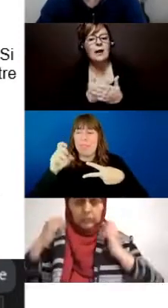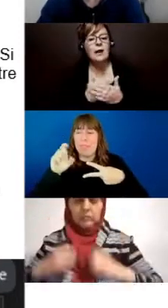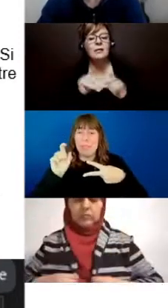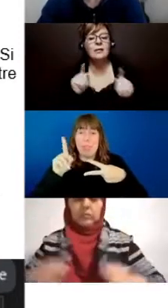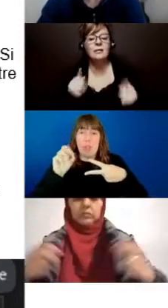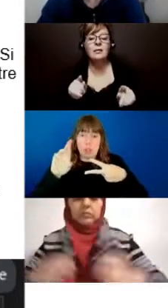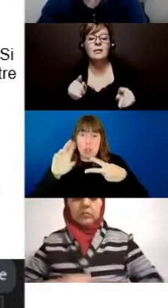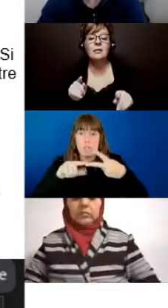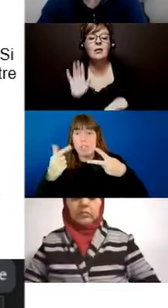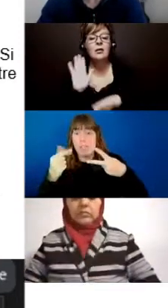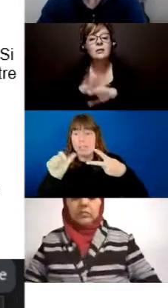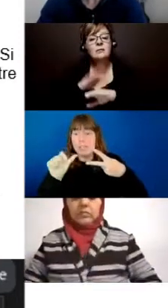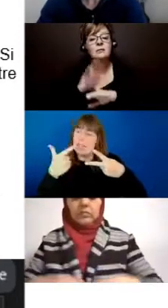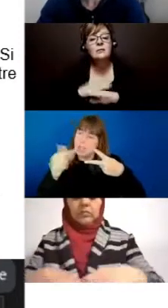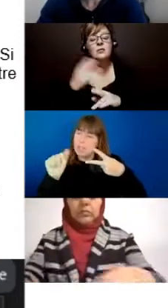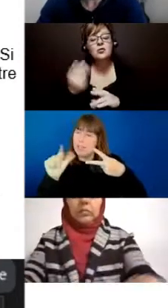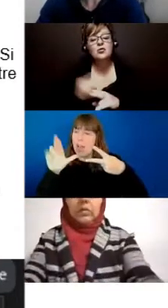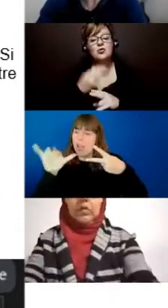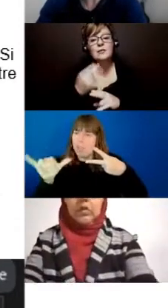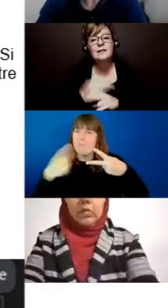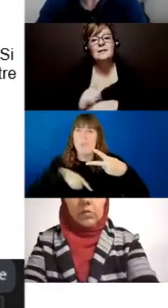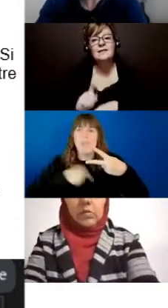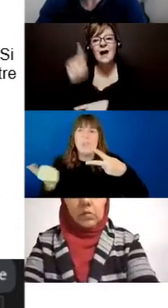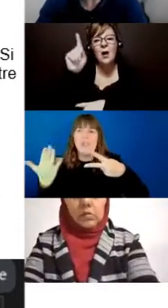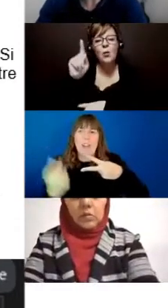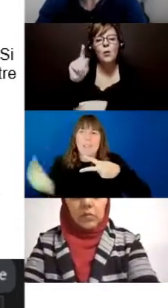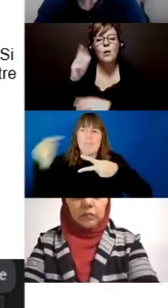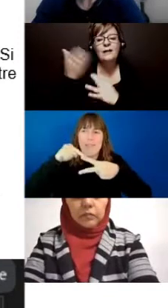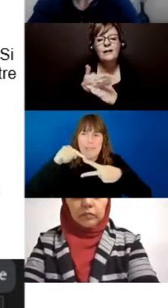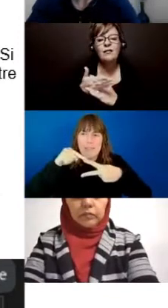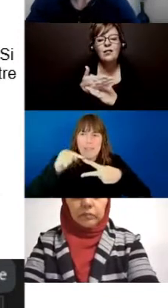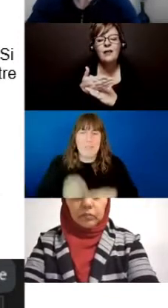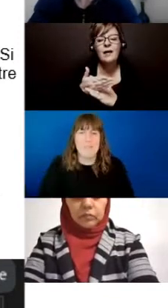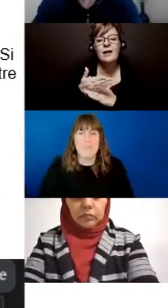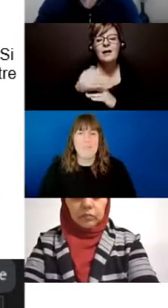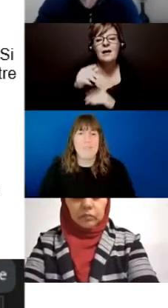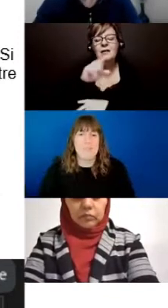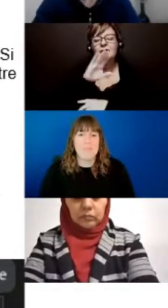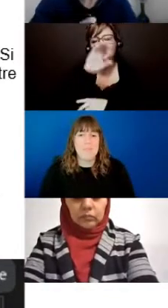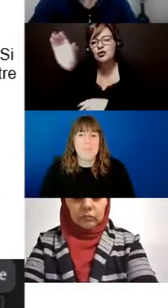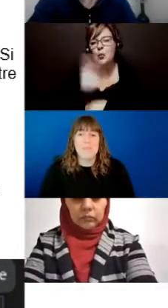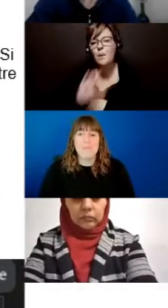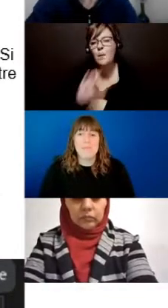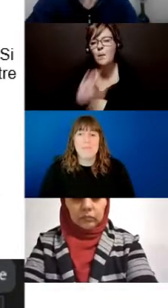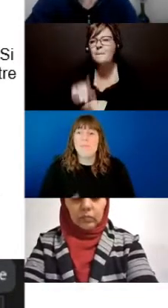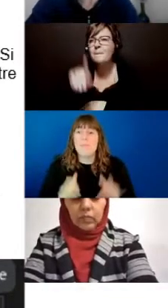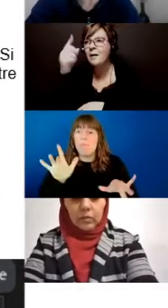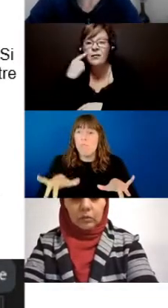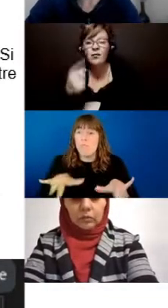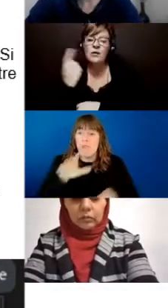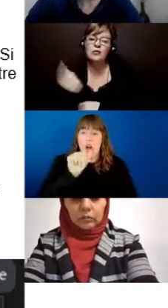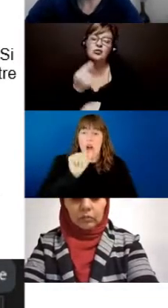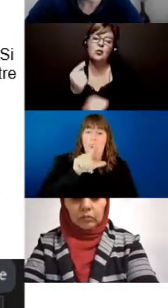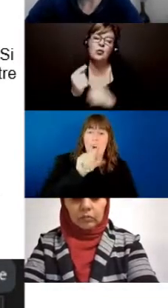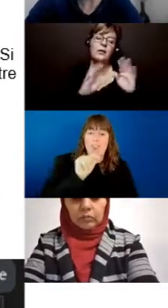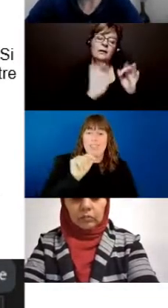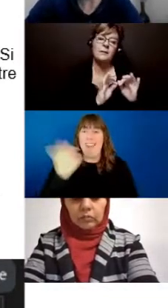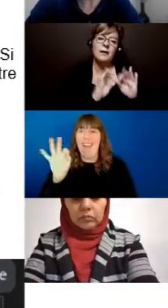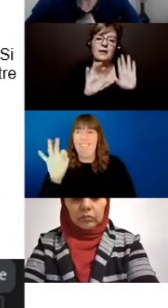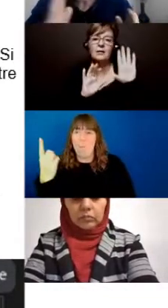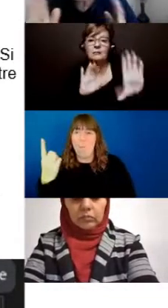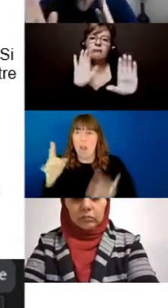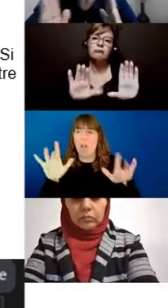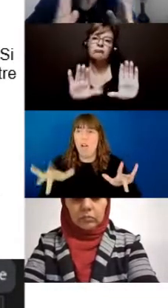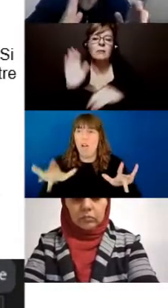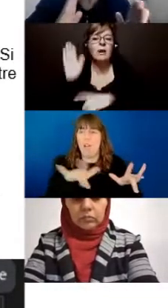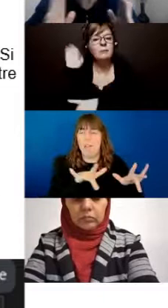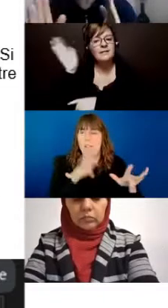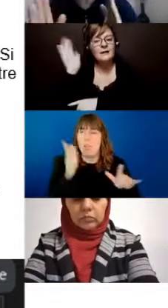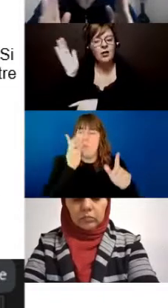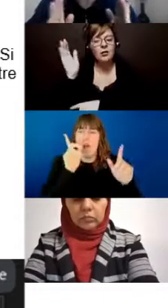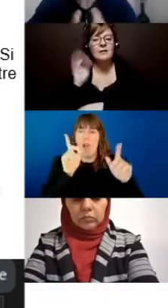presenters if you're using shortcuts you can press alt f1 on your computer to switch between